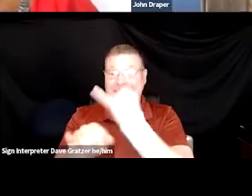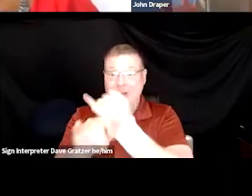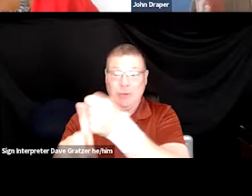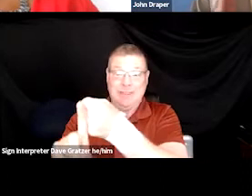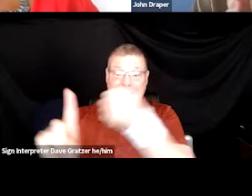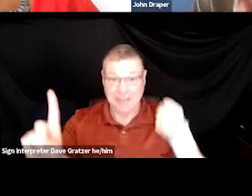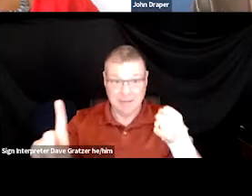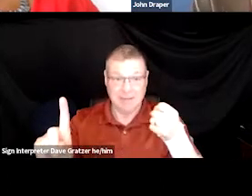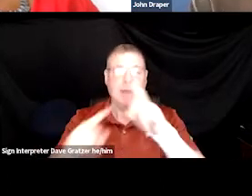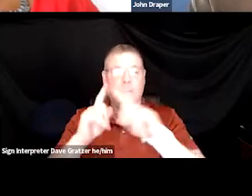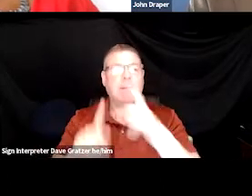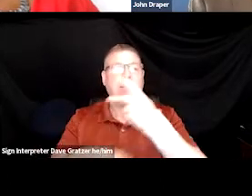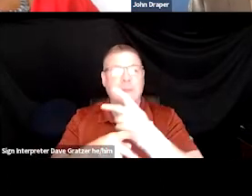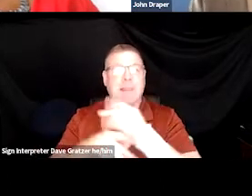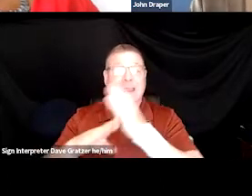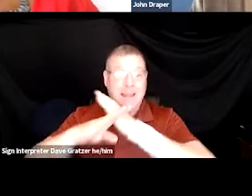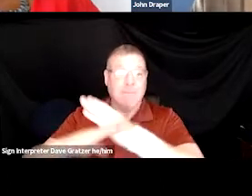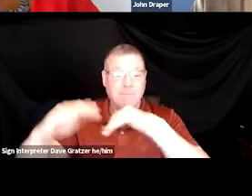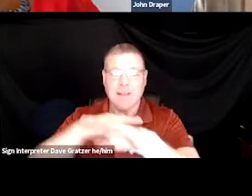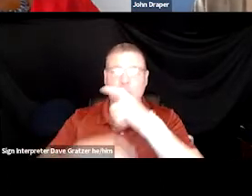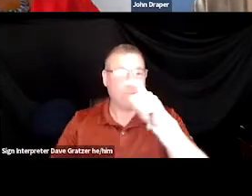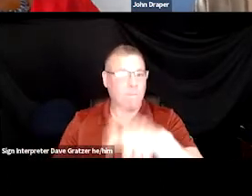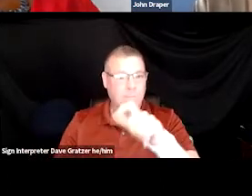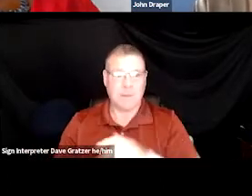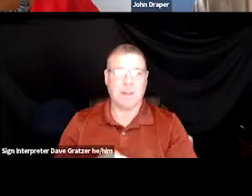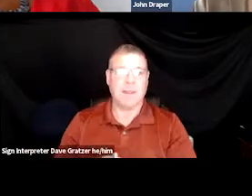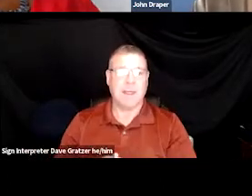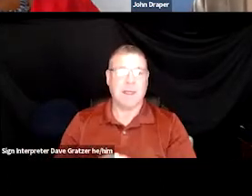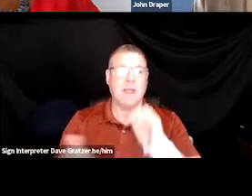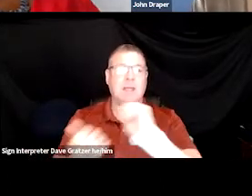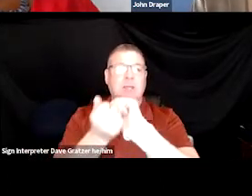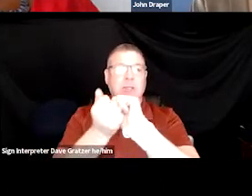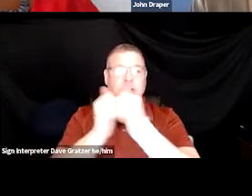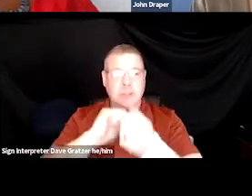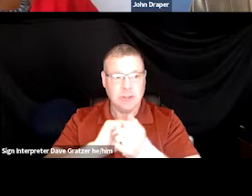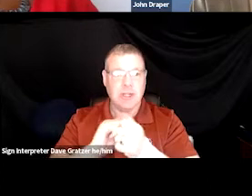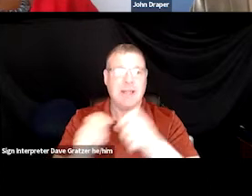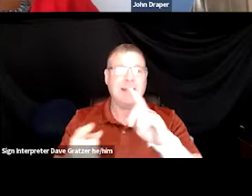keep them from getting into hospitals unnecessarily by changing the Involuntary Civil Commitment law.